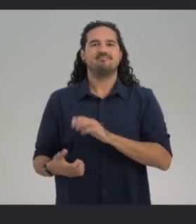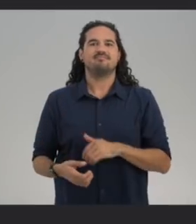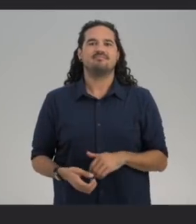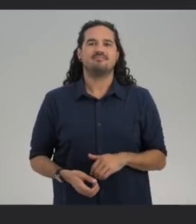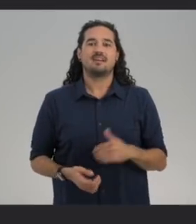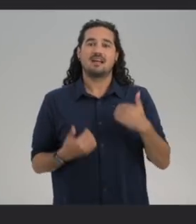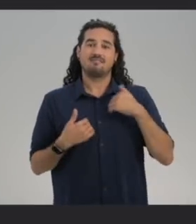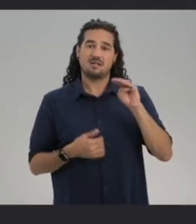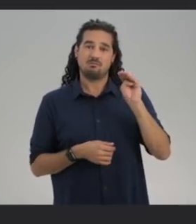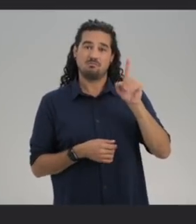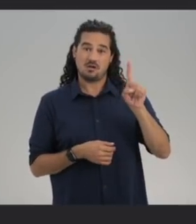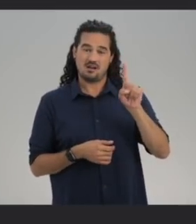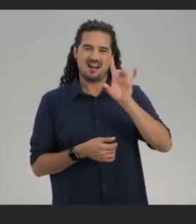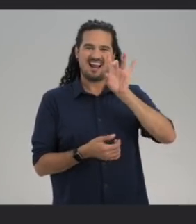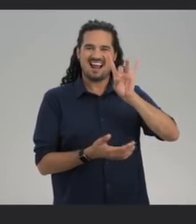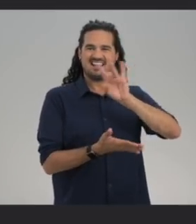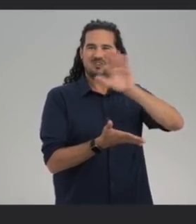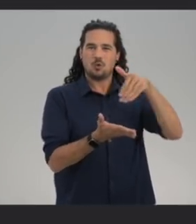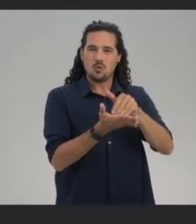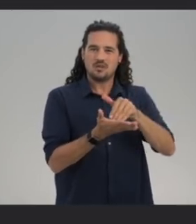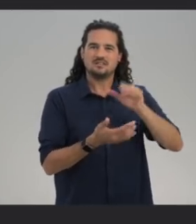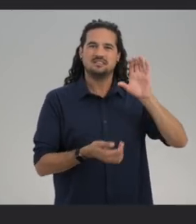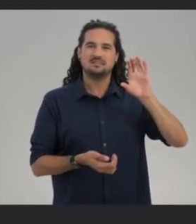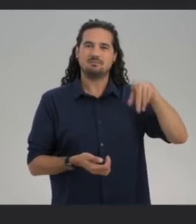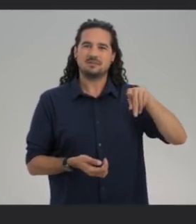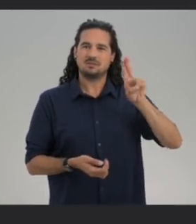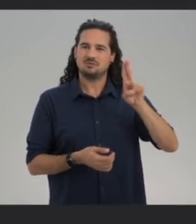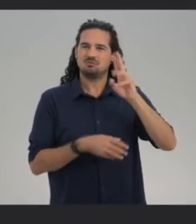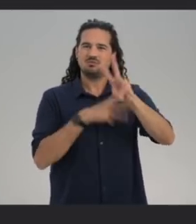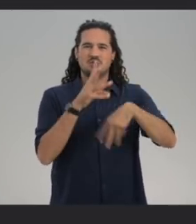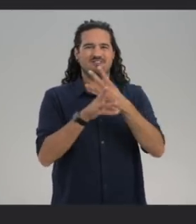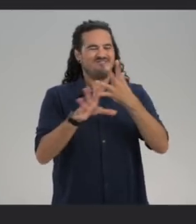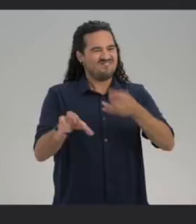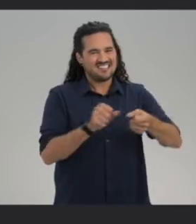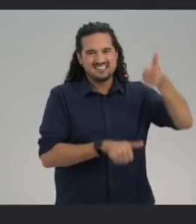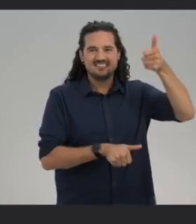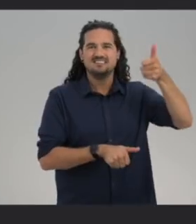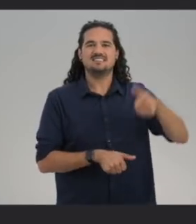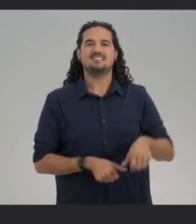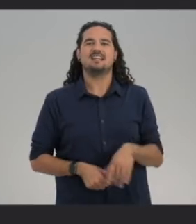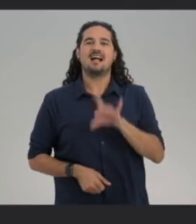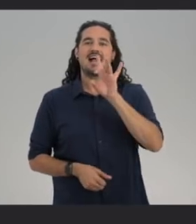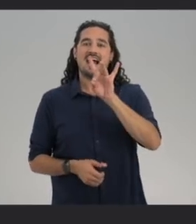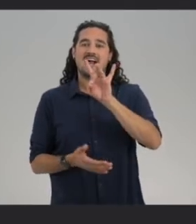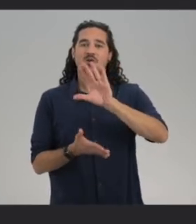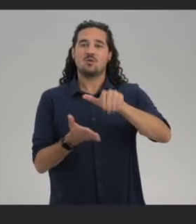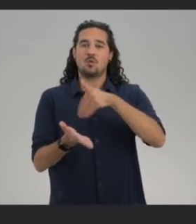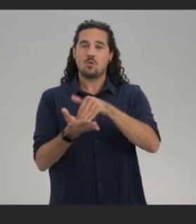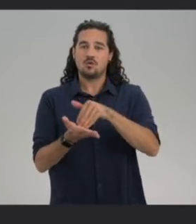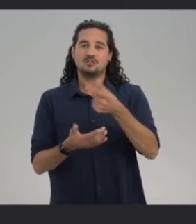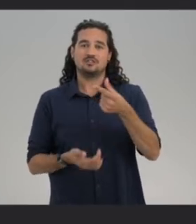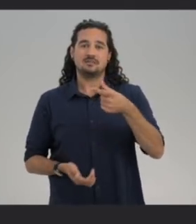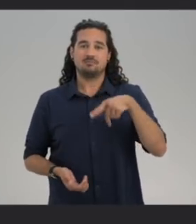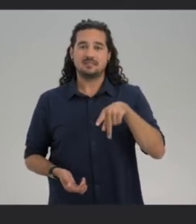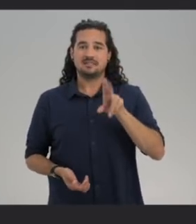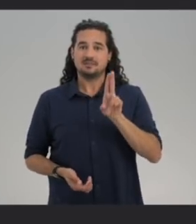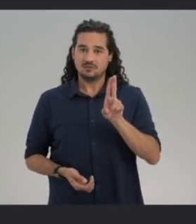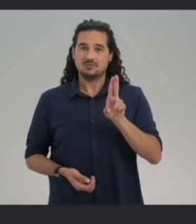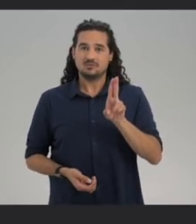With its 8-core CPU featuring the world's fastest CPU core, along with an 8-core GPU that delivers the world's fastest integrated graphics,